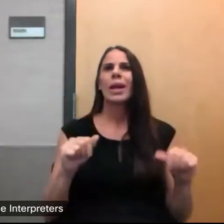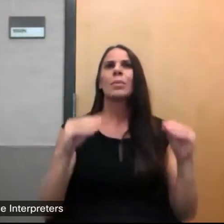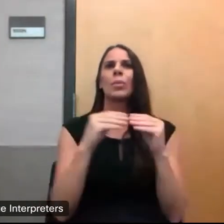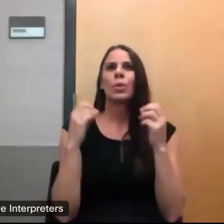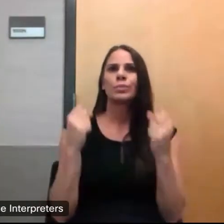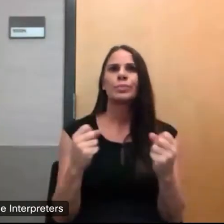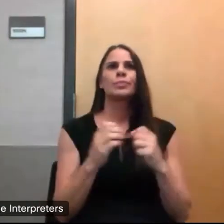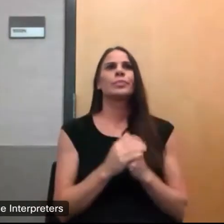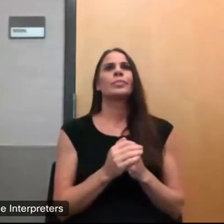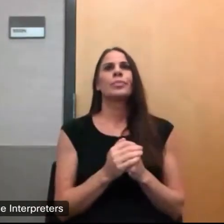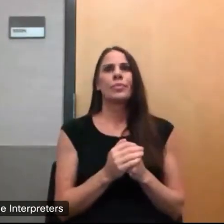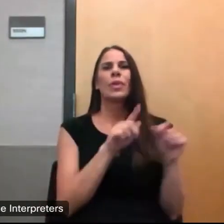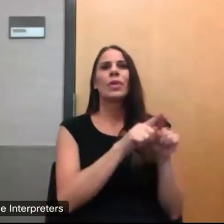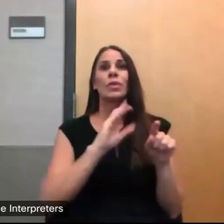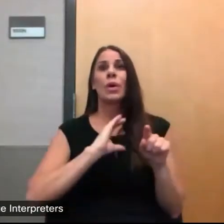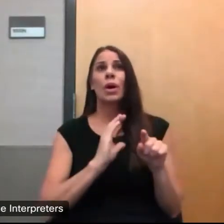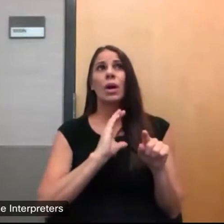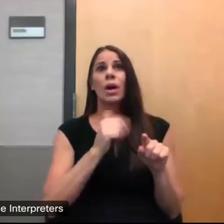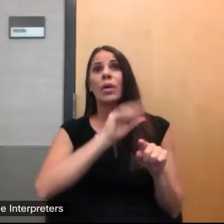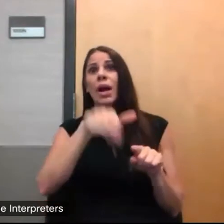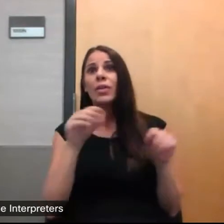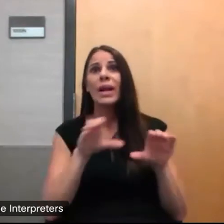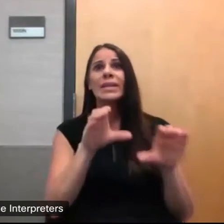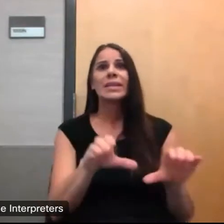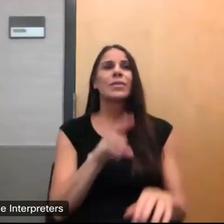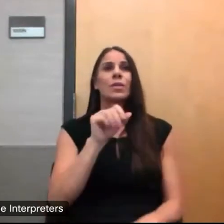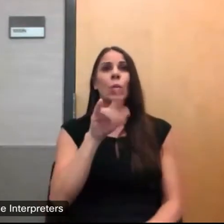as a lot of our other activities that we're doing our website, or whatever people are